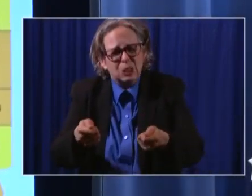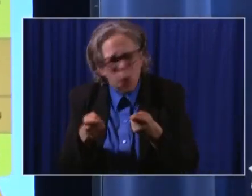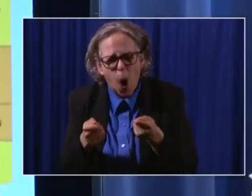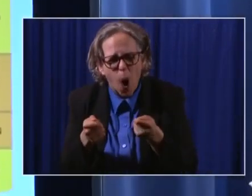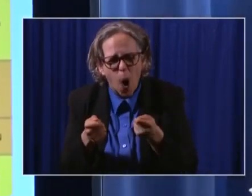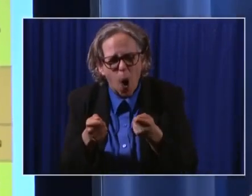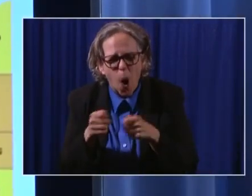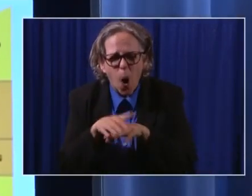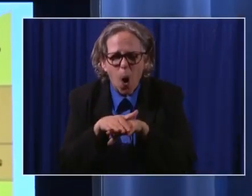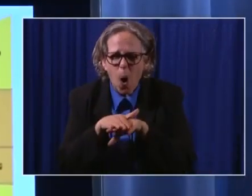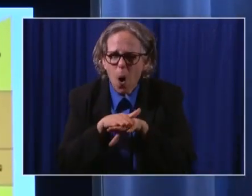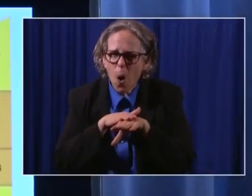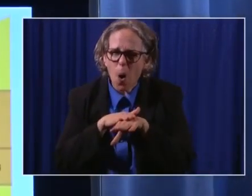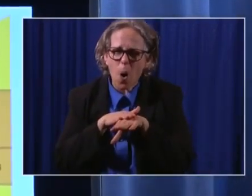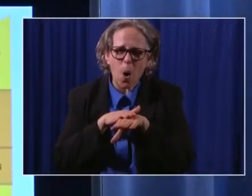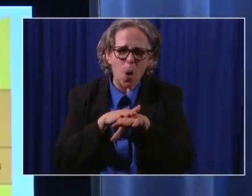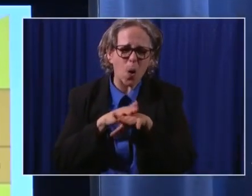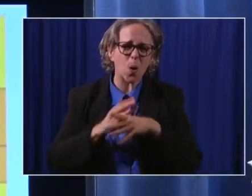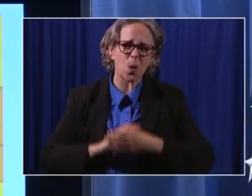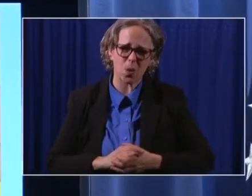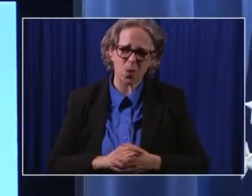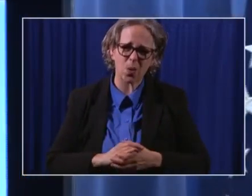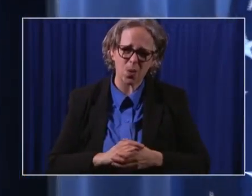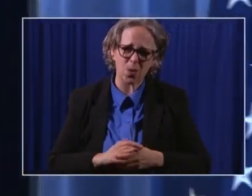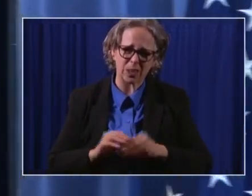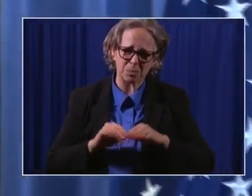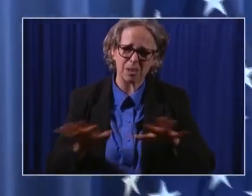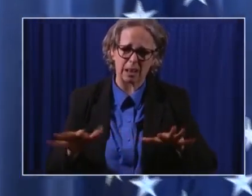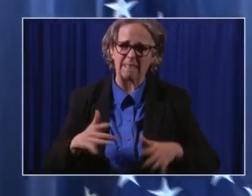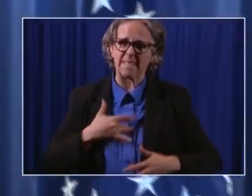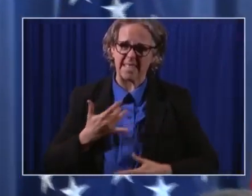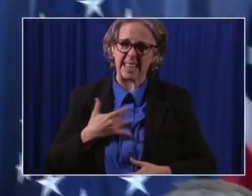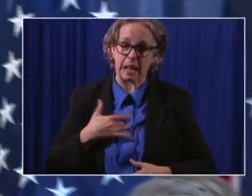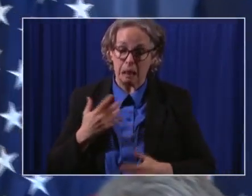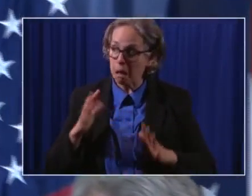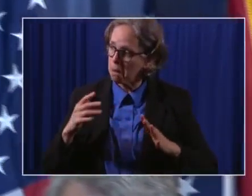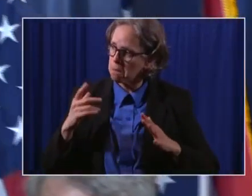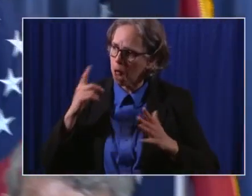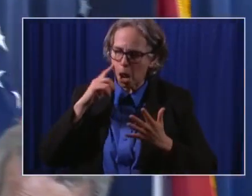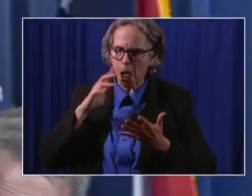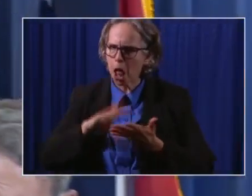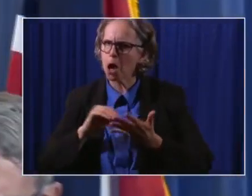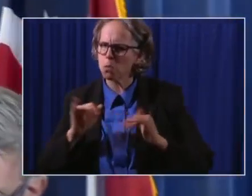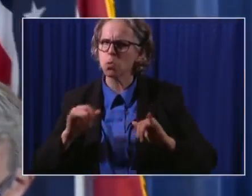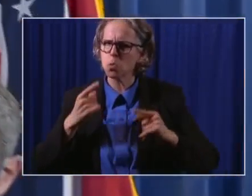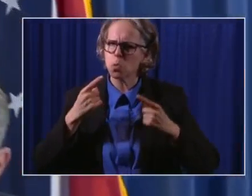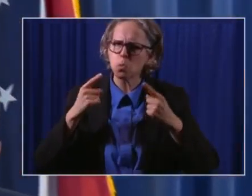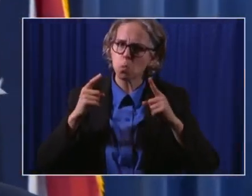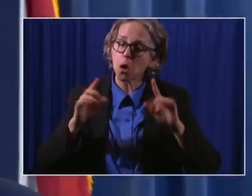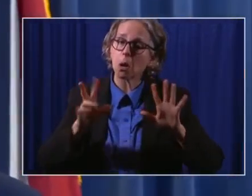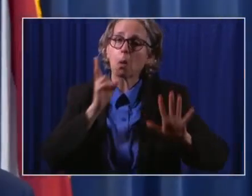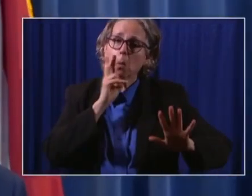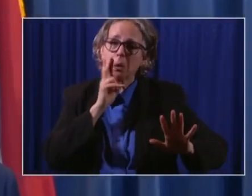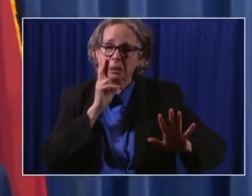HOUSEHOLD, MIGHT BE HELPING TO SLOW THE INCREASE IN THESE COUNTIES.